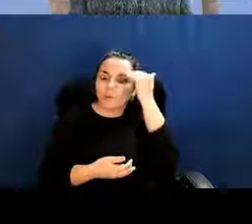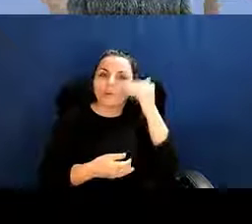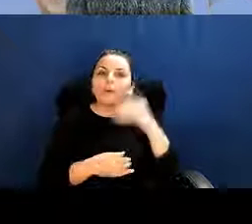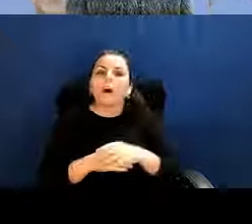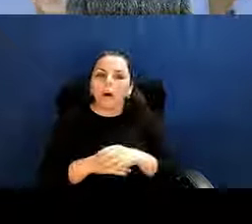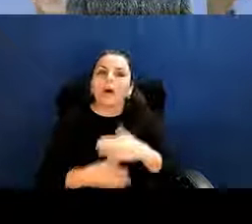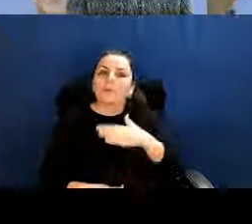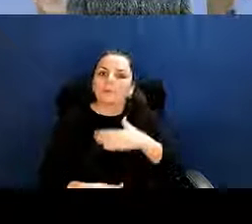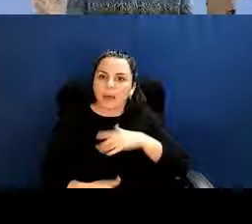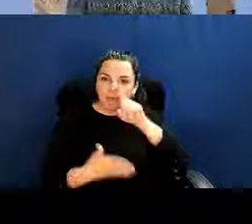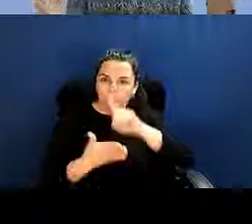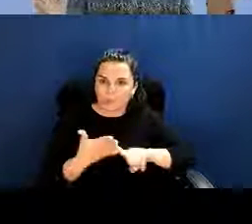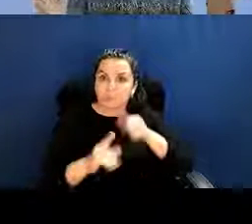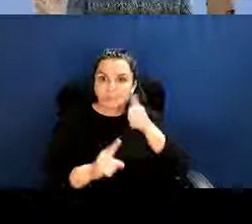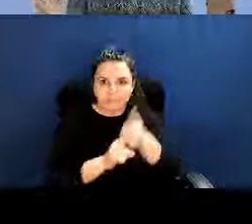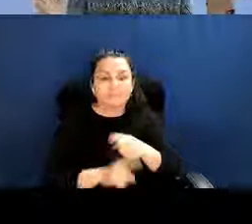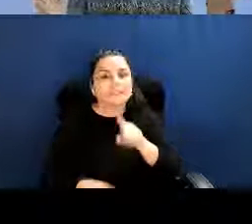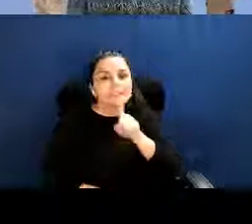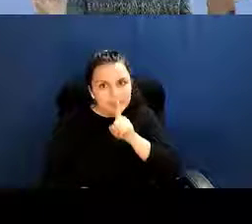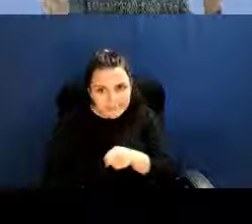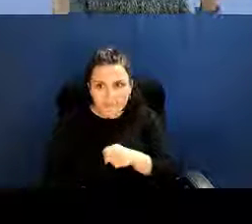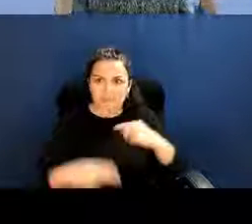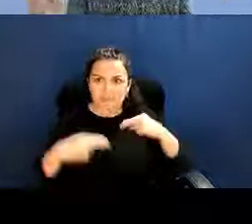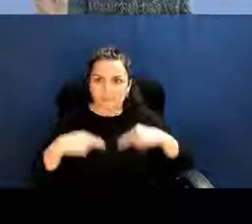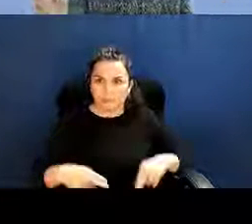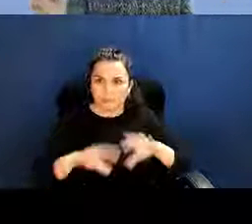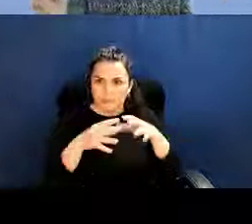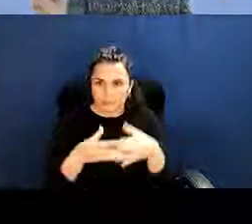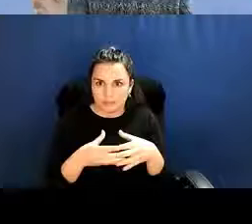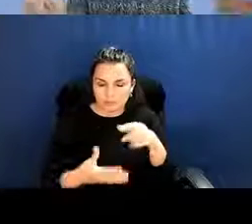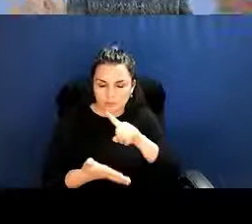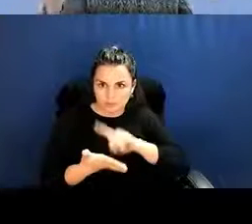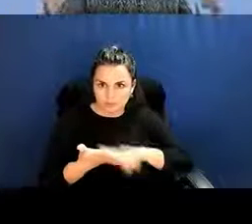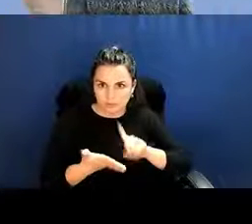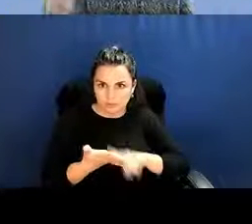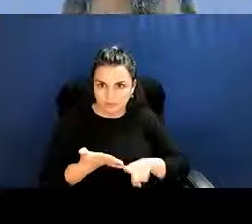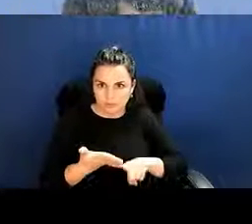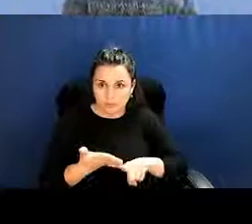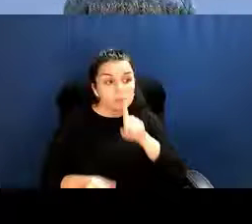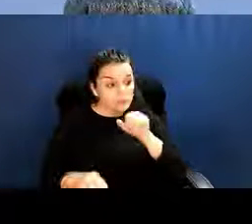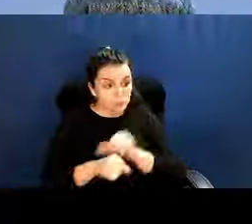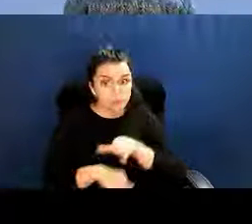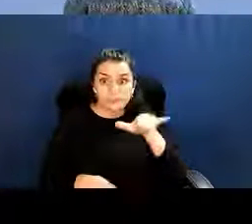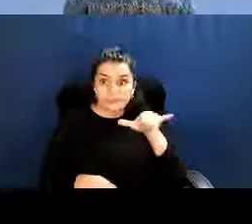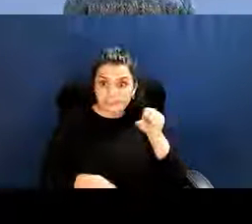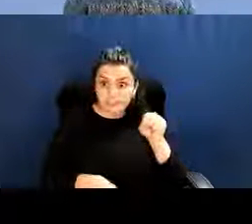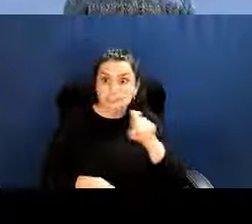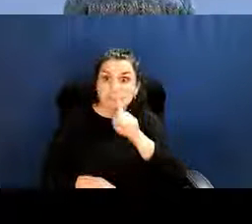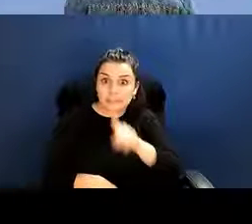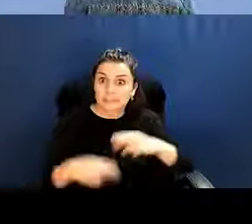is human subjects research. If it's human subjects research then you can look at the exemption categories,